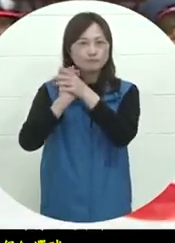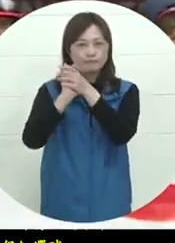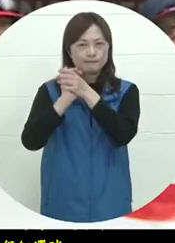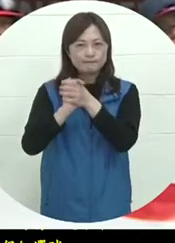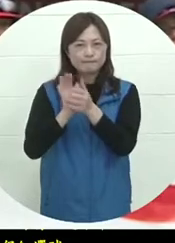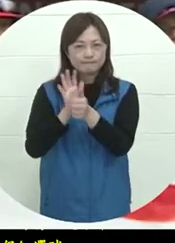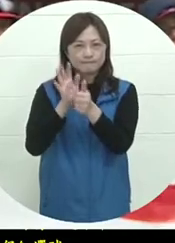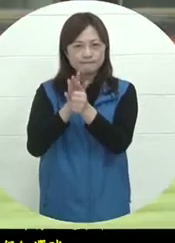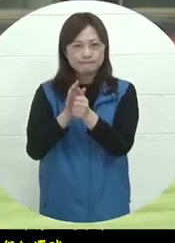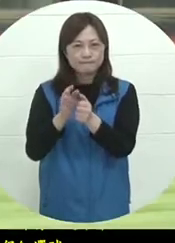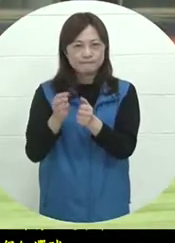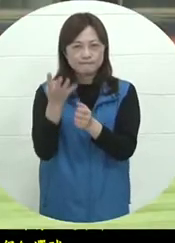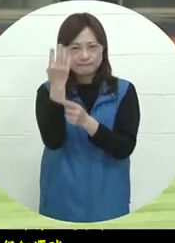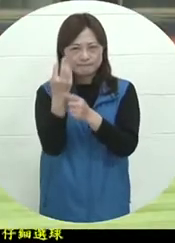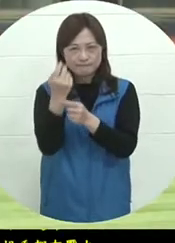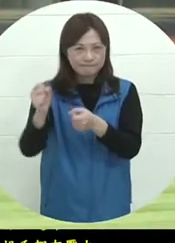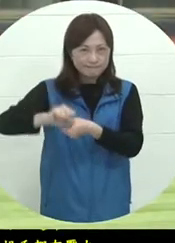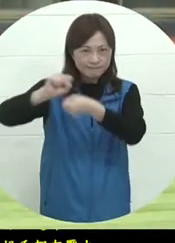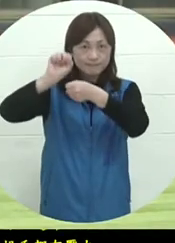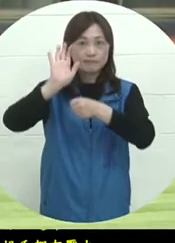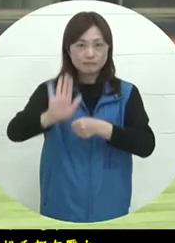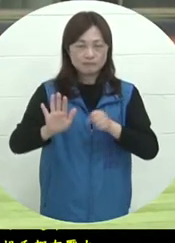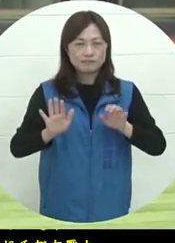. A double-digit score of 10 points